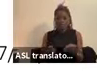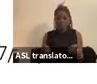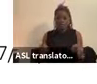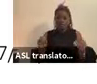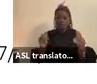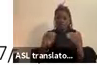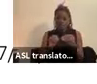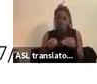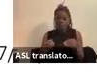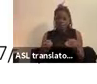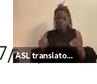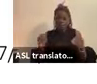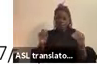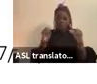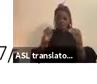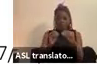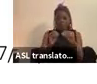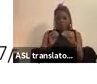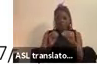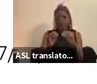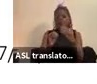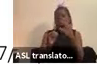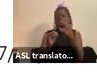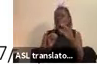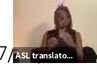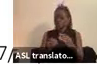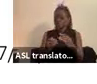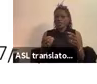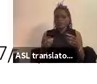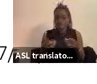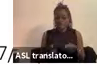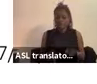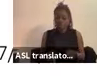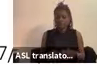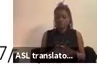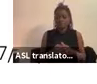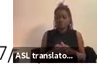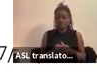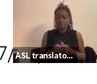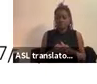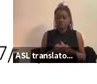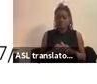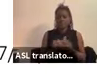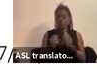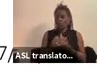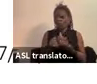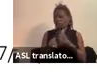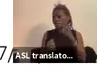So there's greater community transmission also in public venues, potentially in